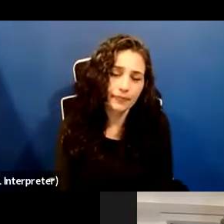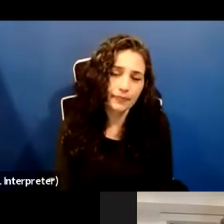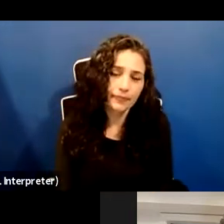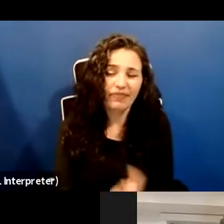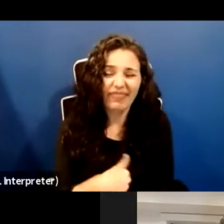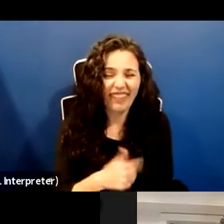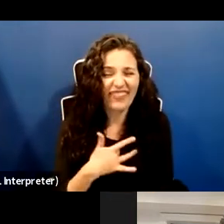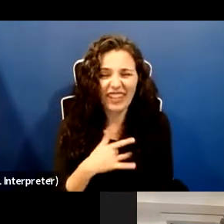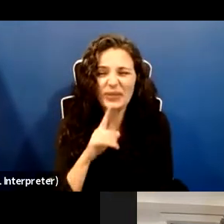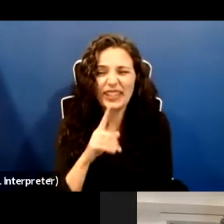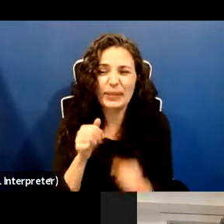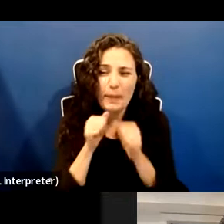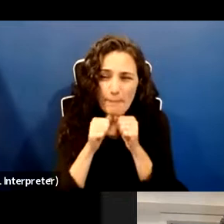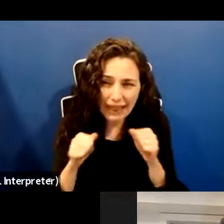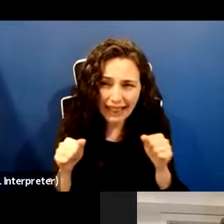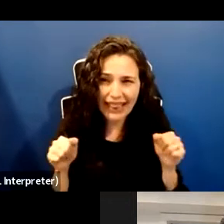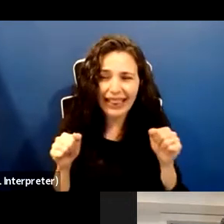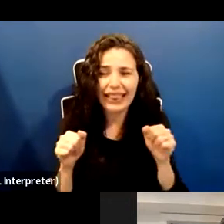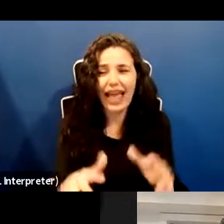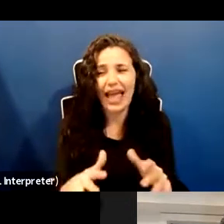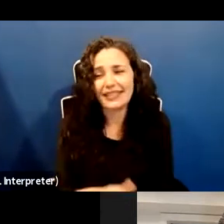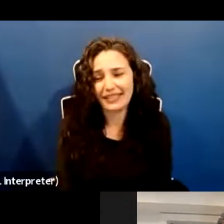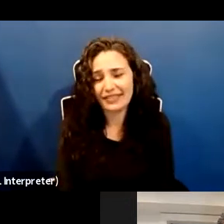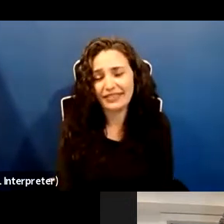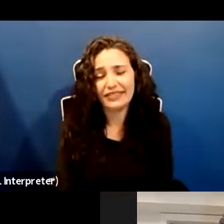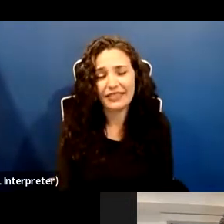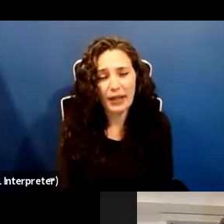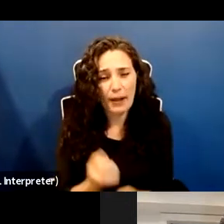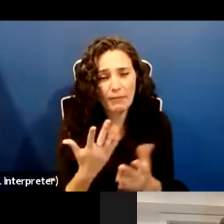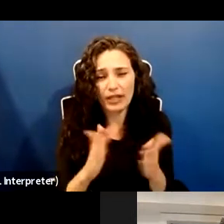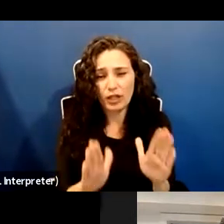with all these great people sharing their stories with us.